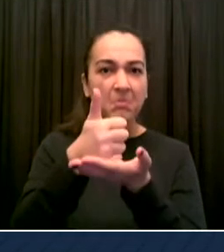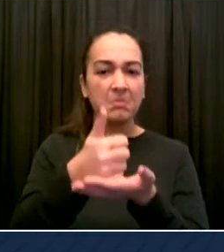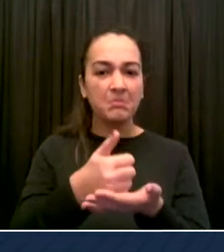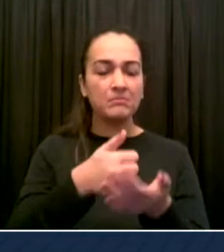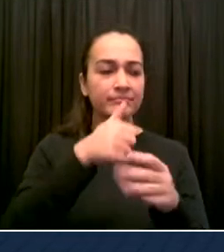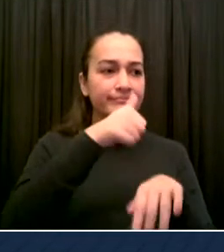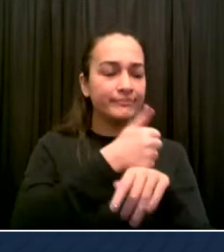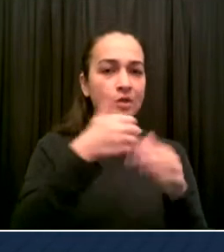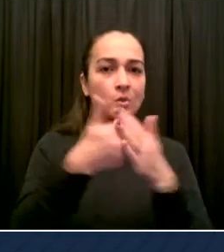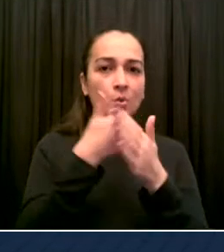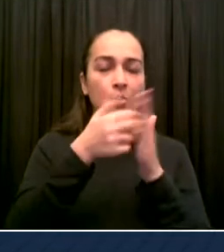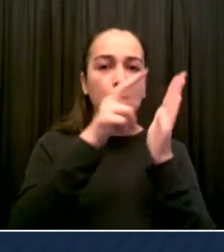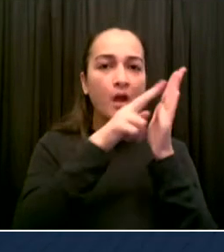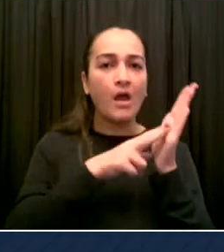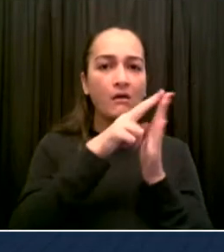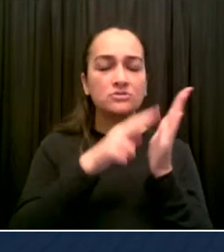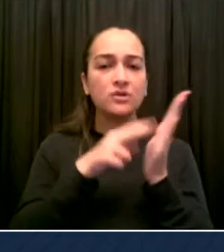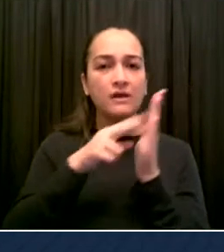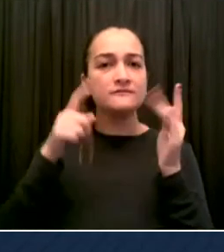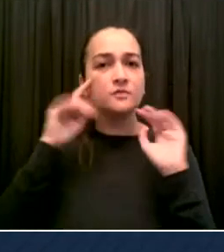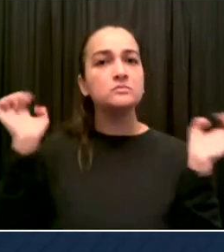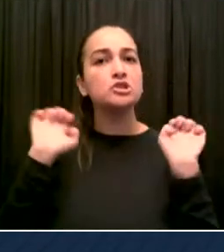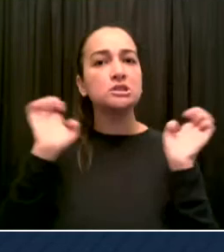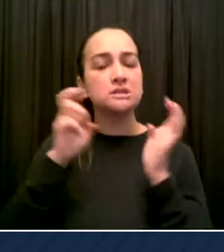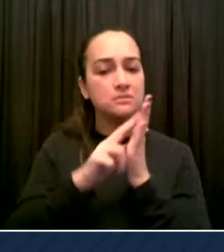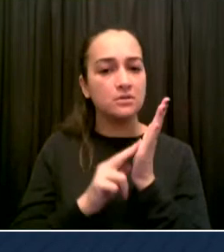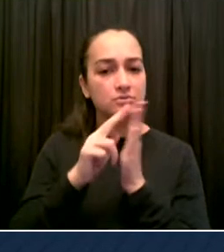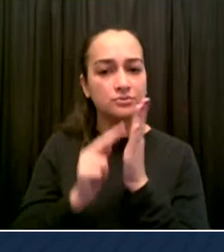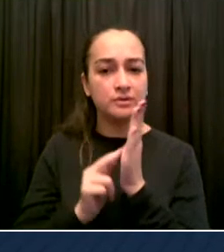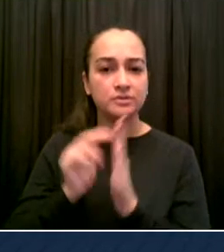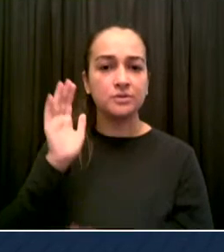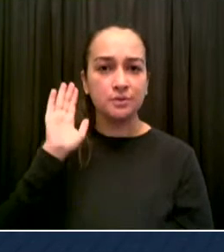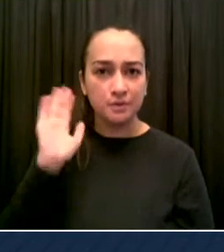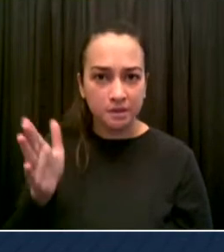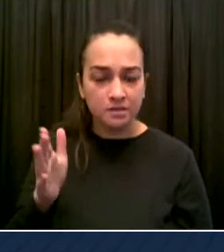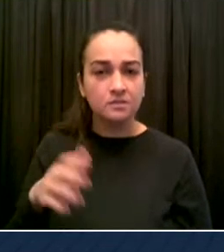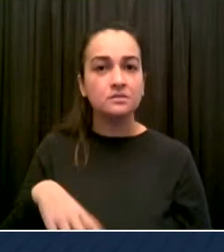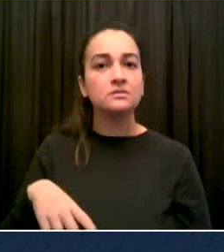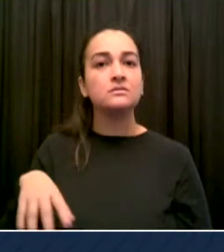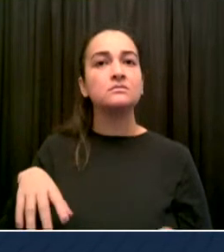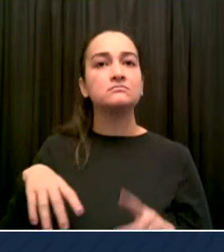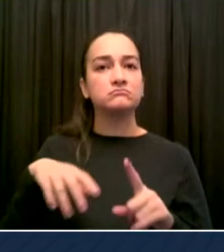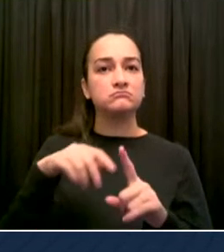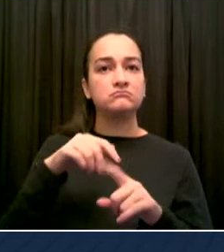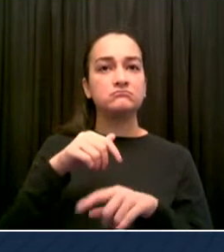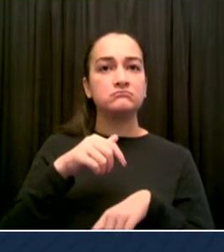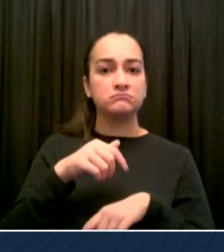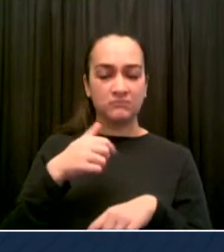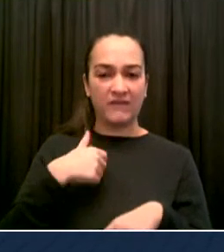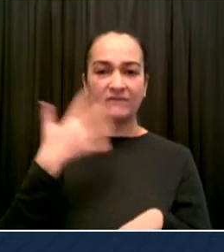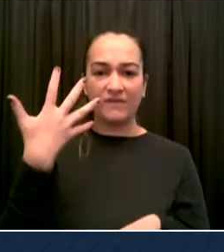IMMENSE CHALLENGES. I WANT TO GO OVER THE POINTS, THE FIVE-POINT PLAN.